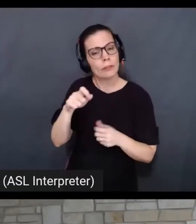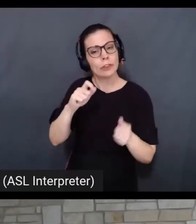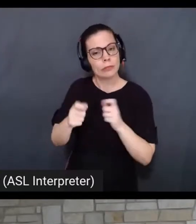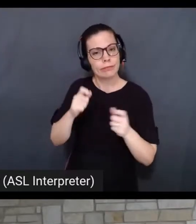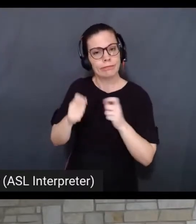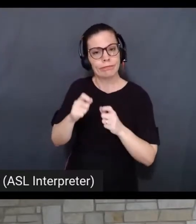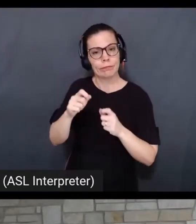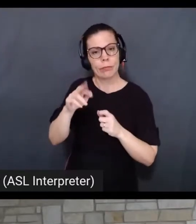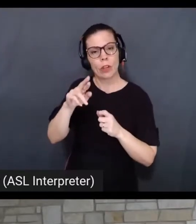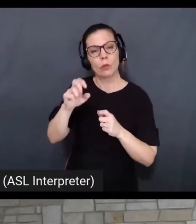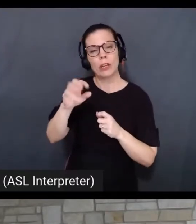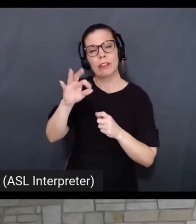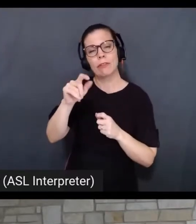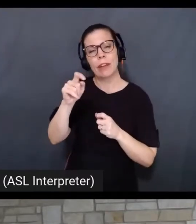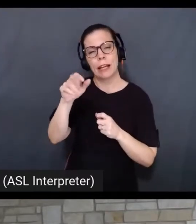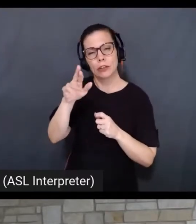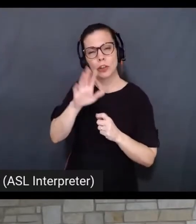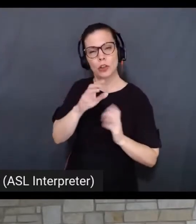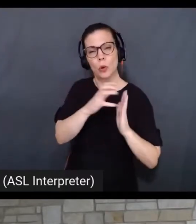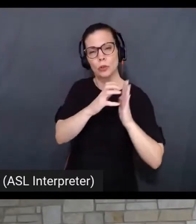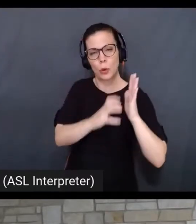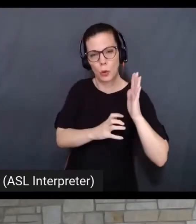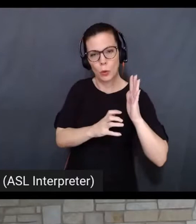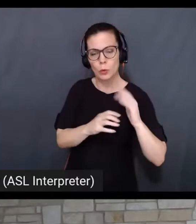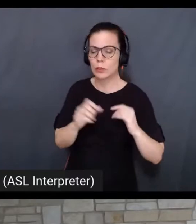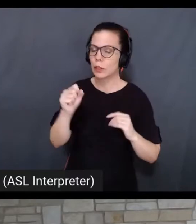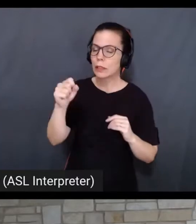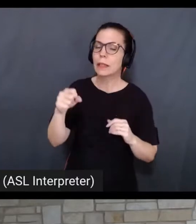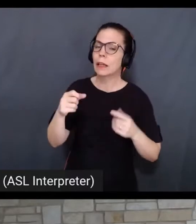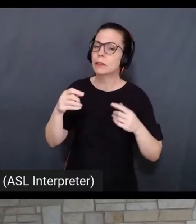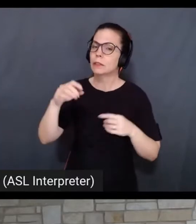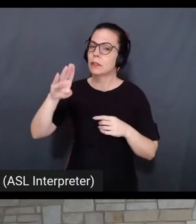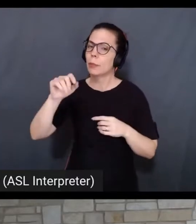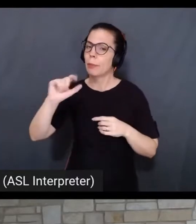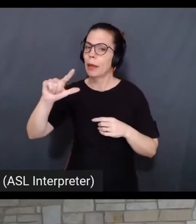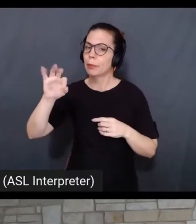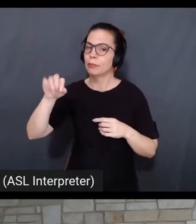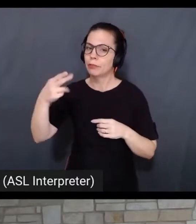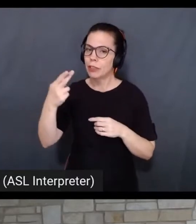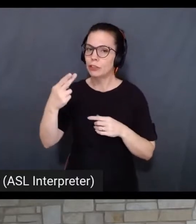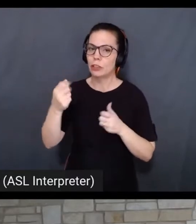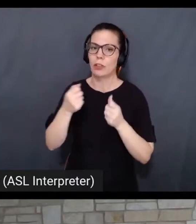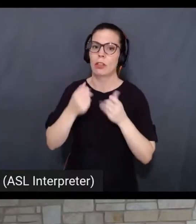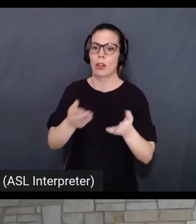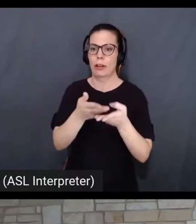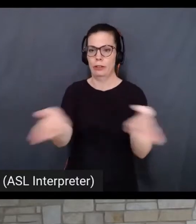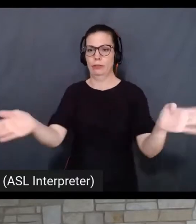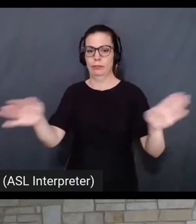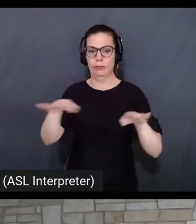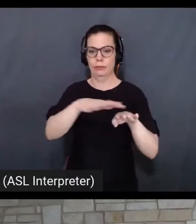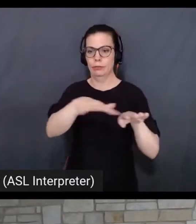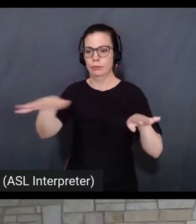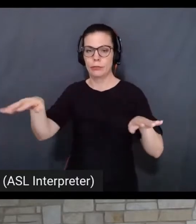Because while definitely Babelfish covers a lot of territory and it has vast support and things like that,